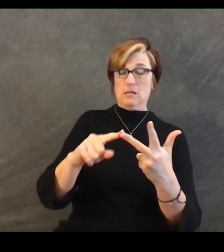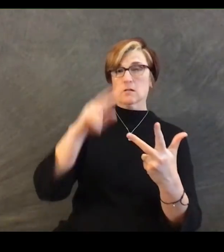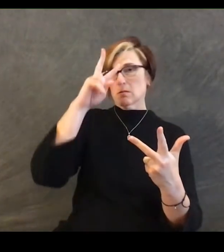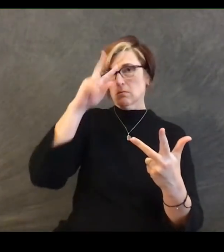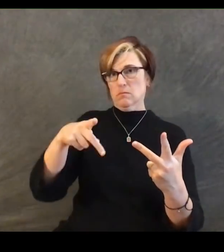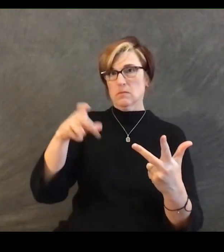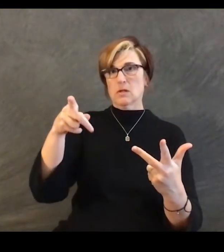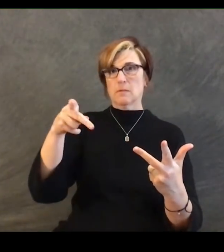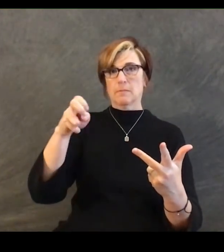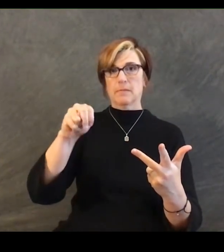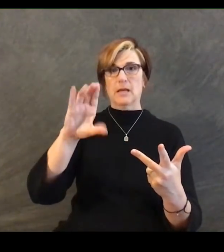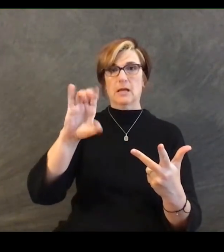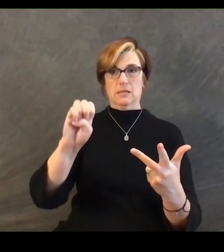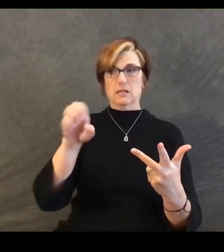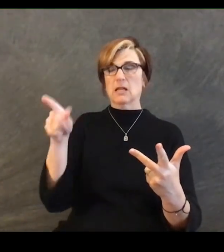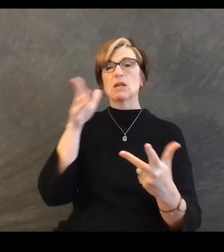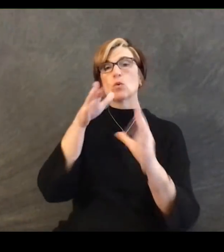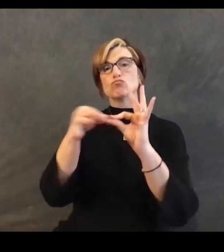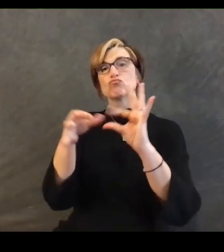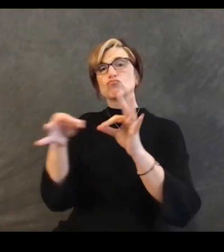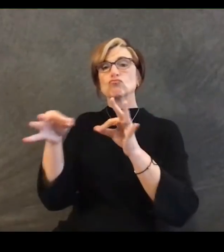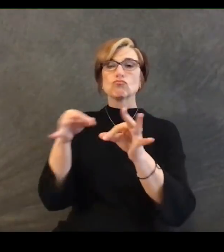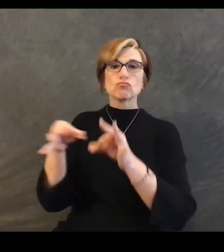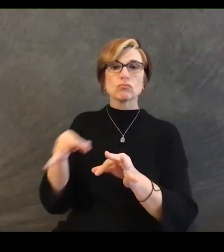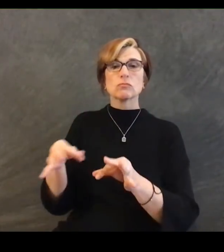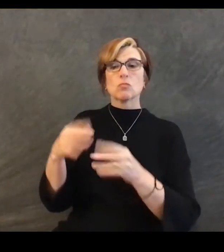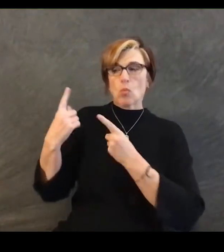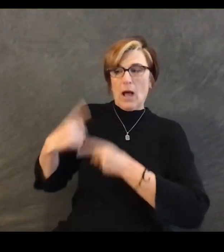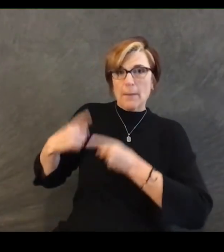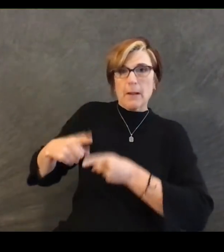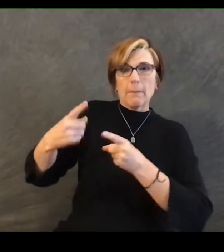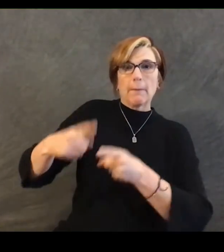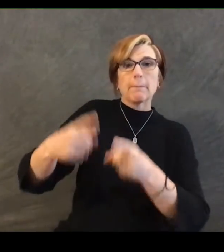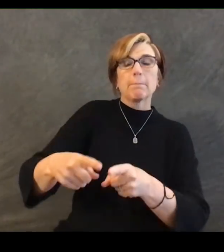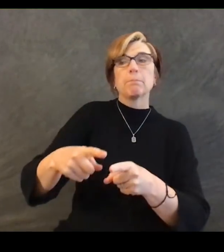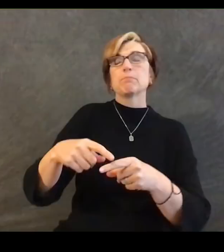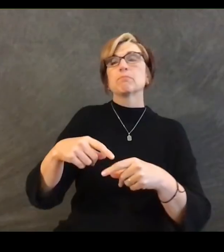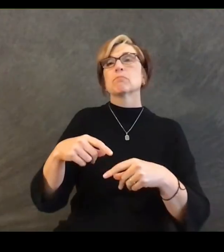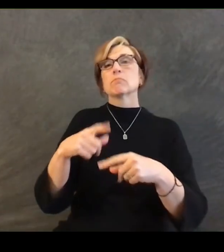events that have taken place and some of the statistics that we have that I think